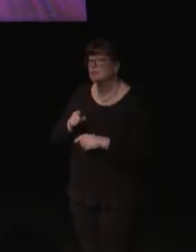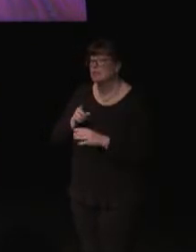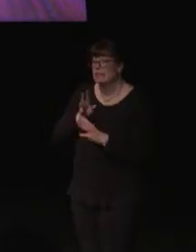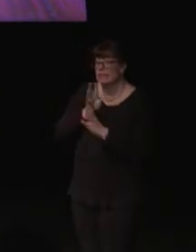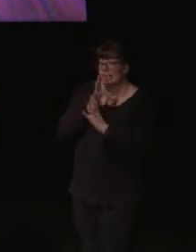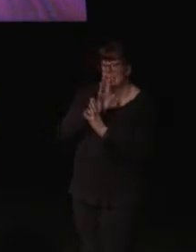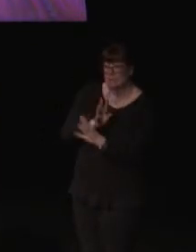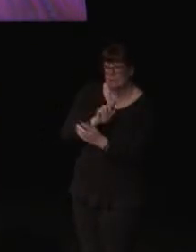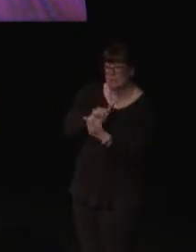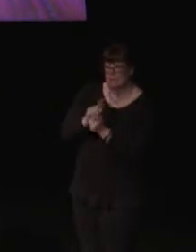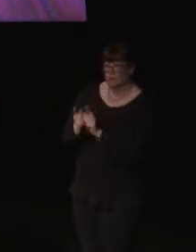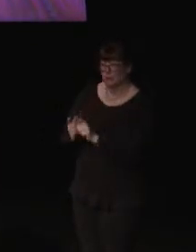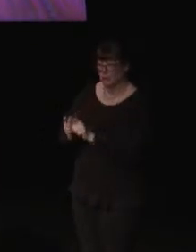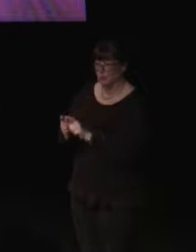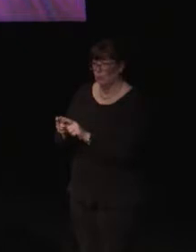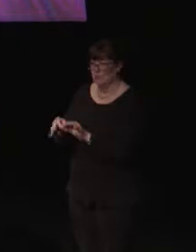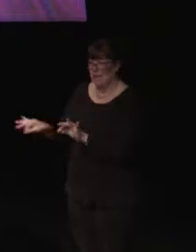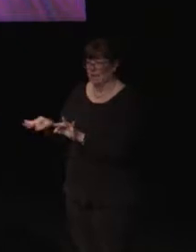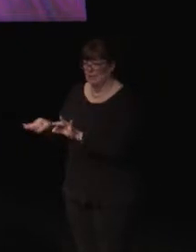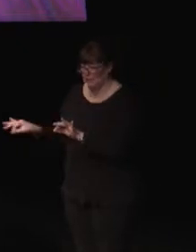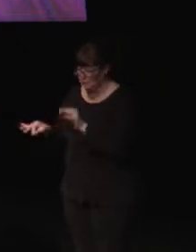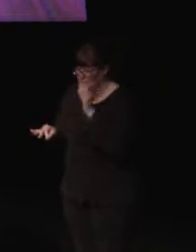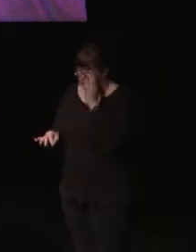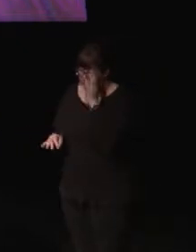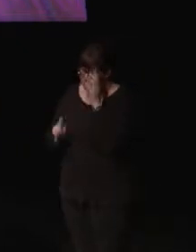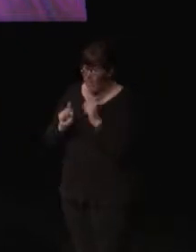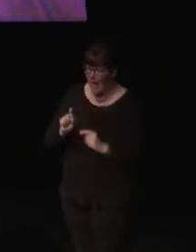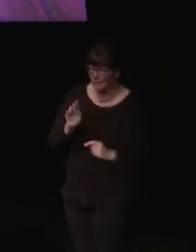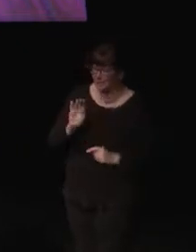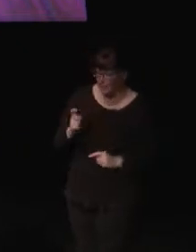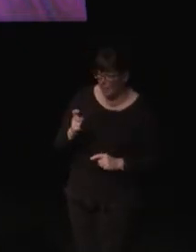Another thing is: on Xbox and PC, but also on other platforms,